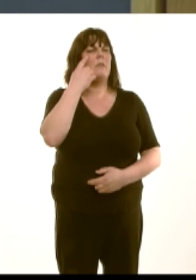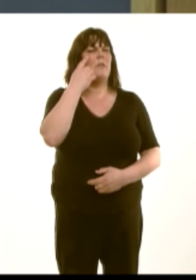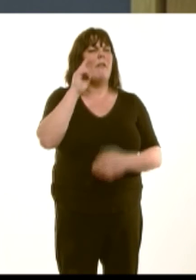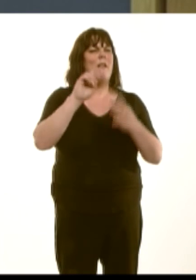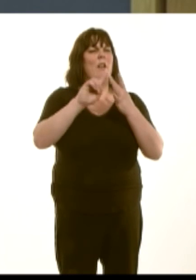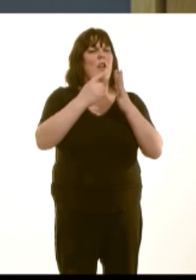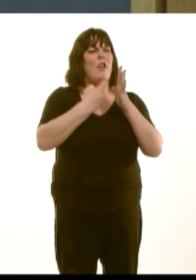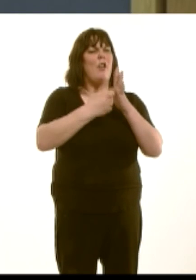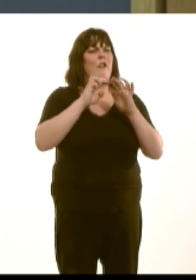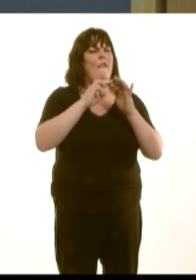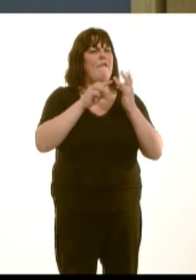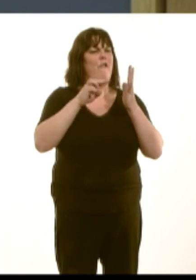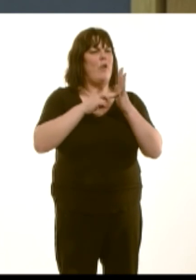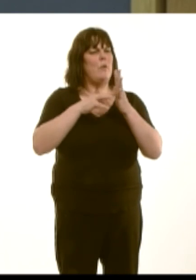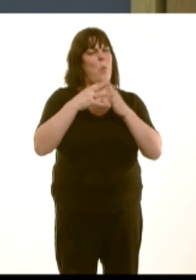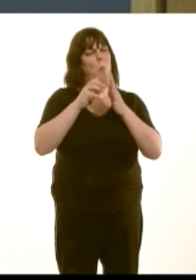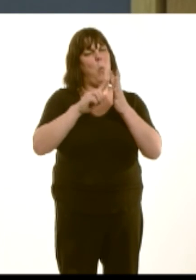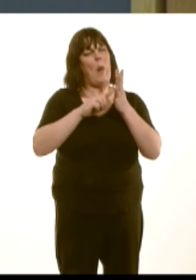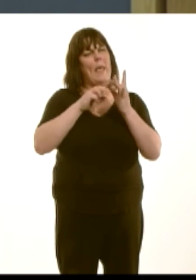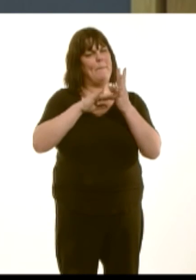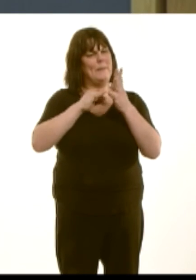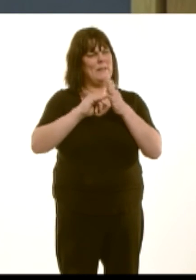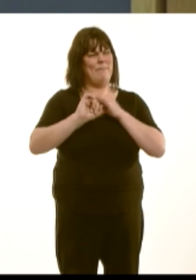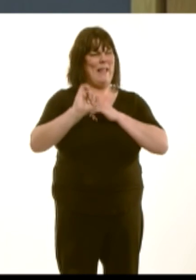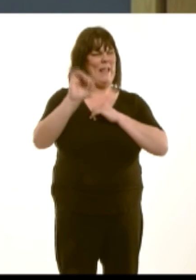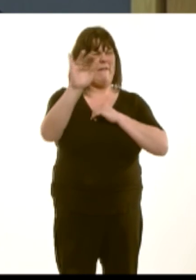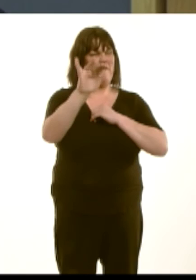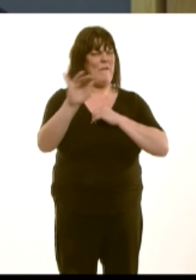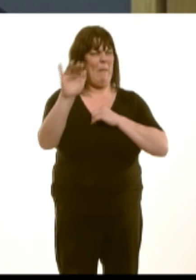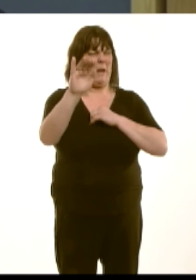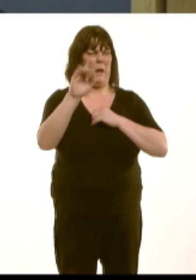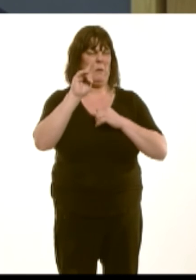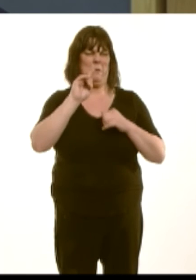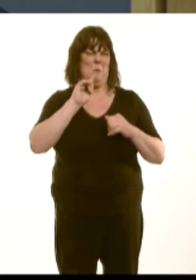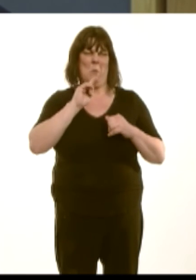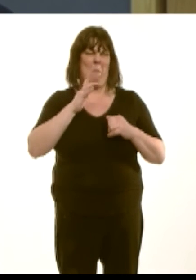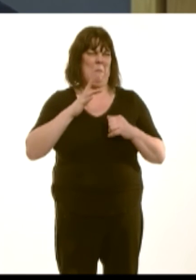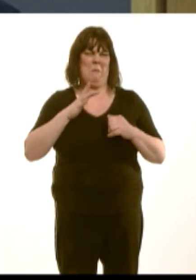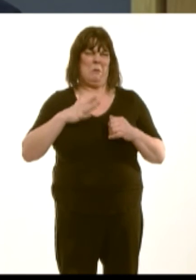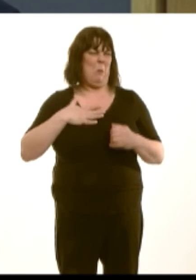y math o drafodaeth yr ydym ni newydd ei chael ynglyn ‚ír cais yma.